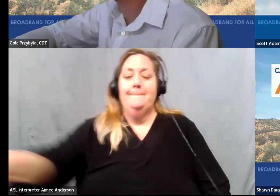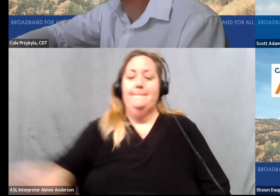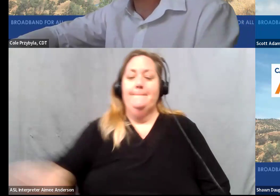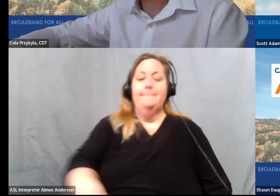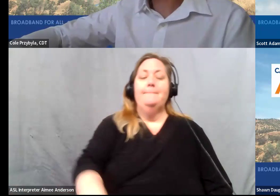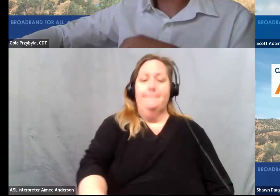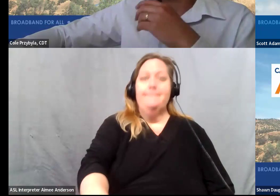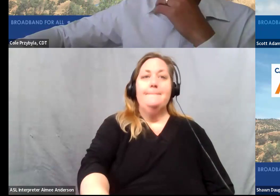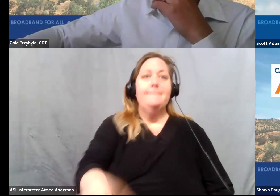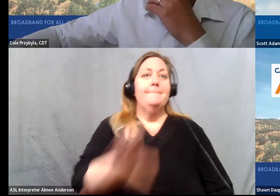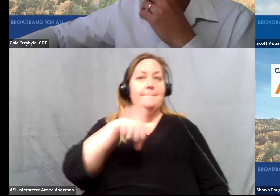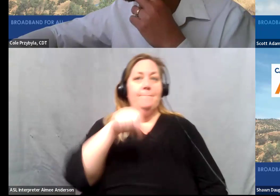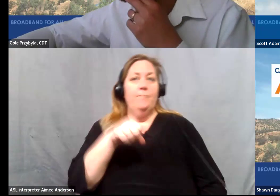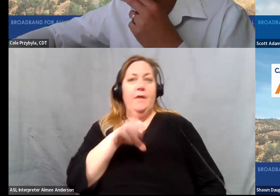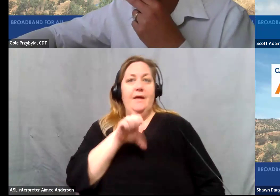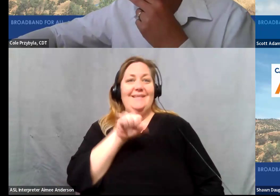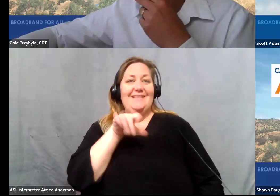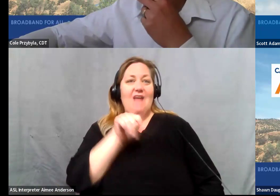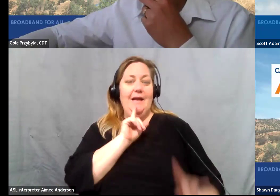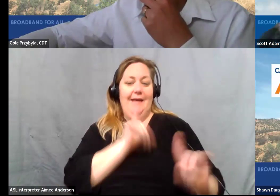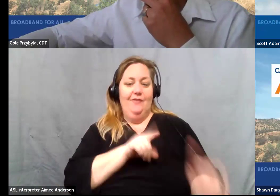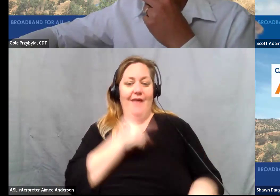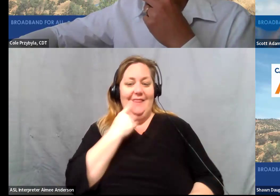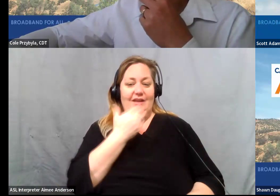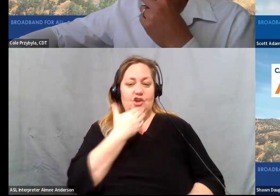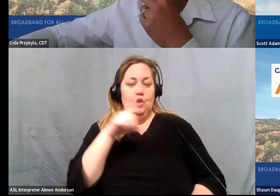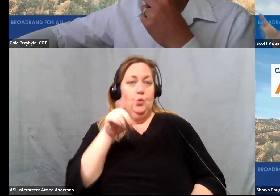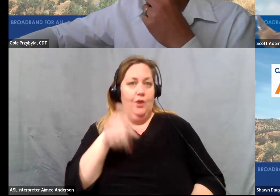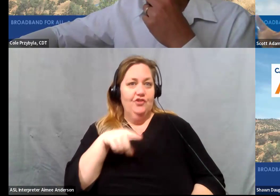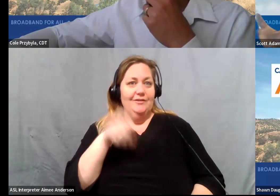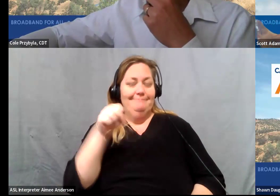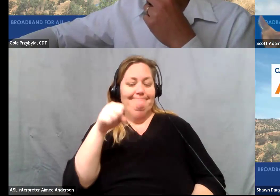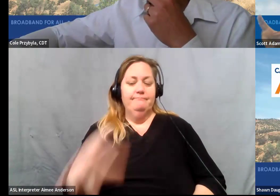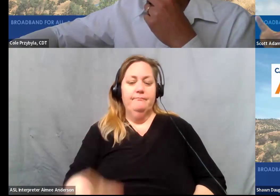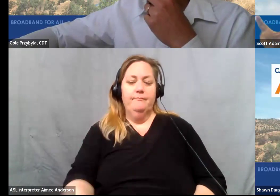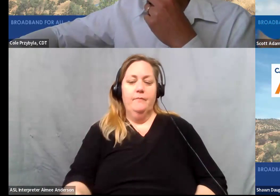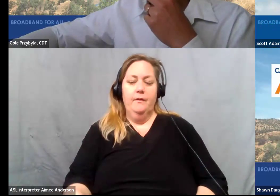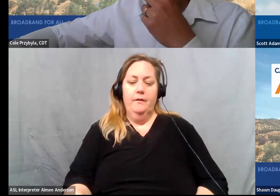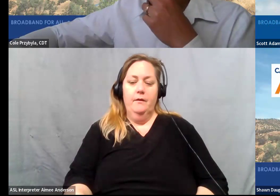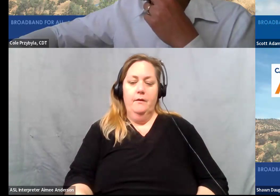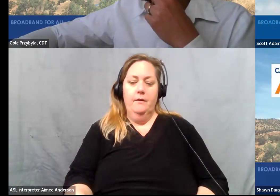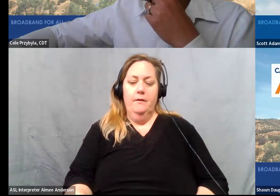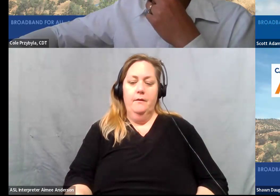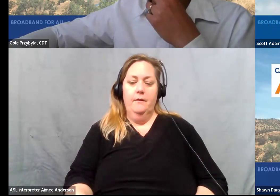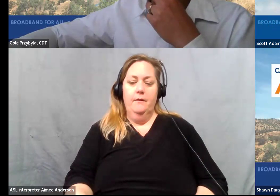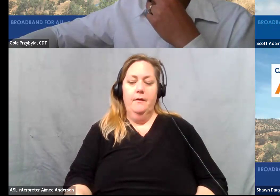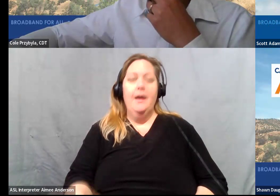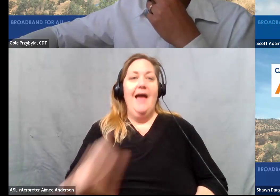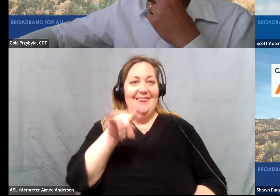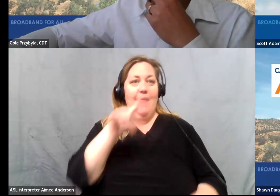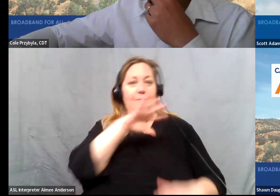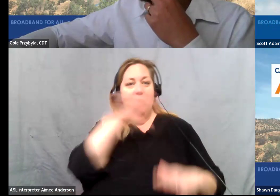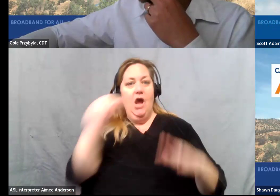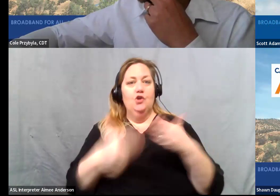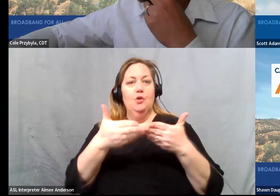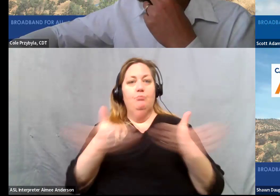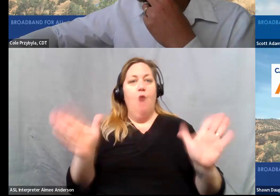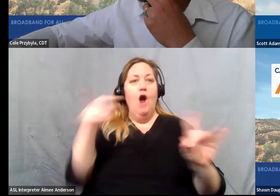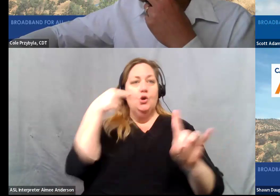because obviously a partner of Wi-fi would fall under the broad goals of Broadband for All and the